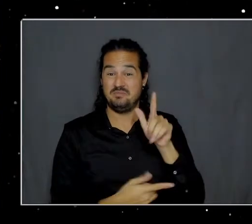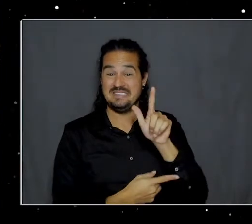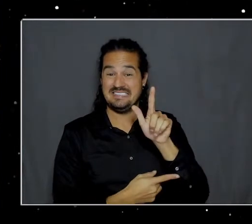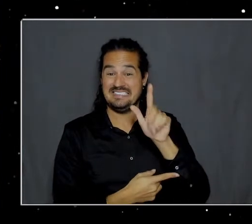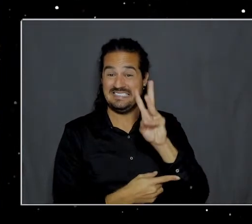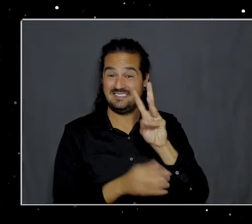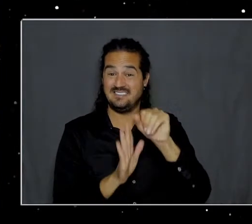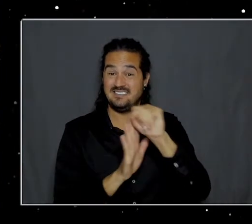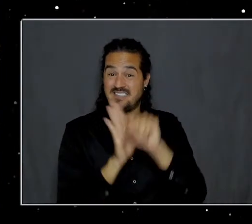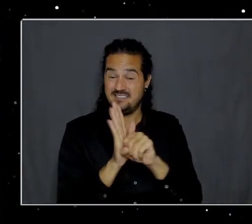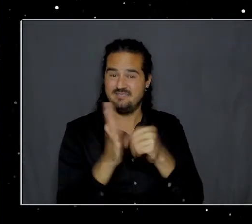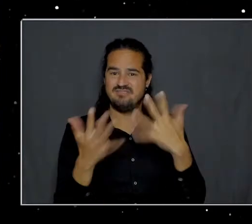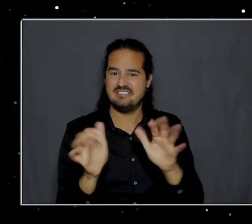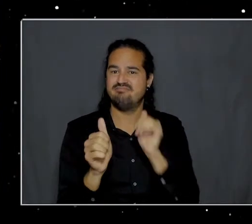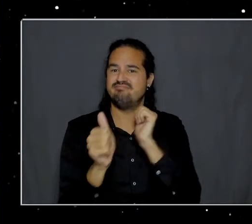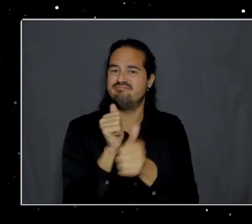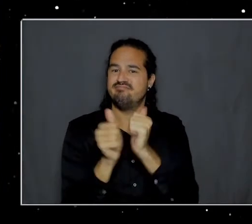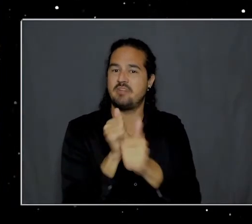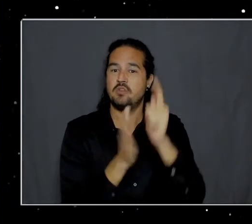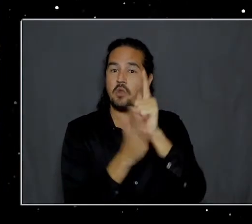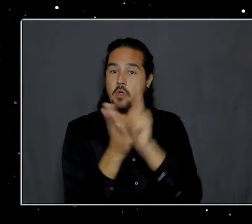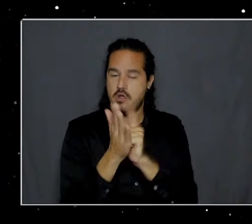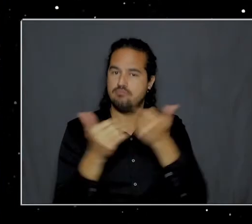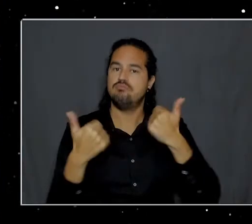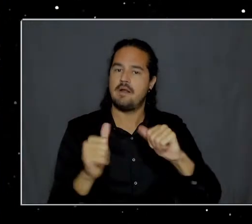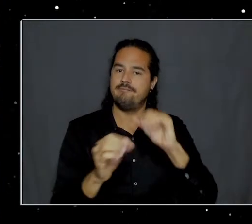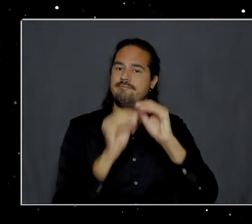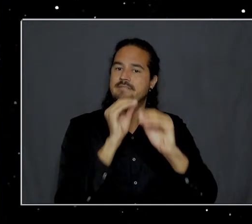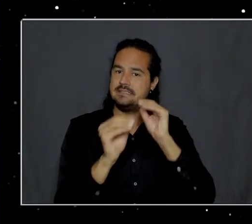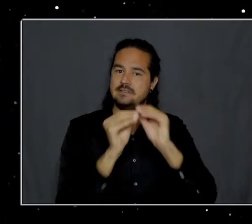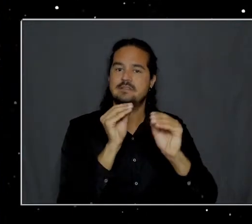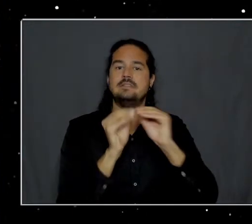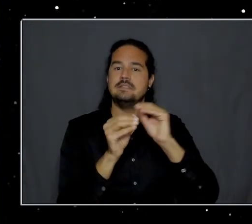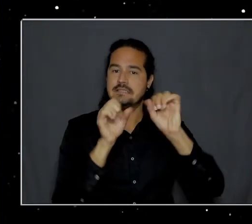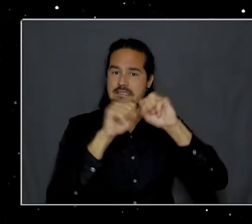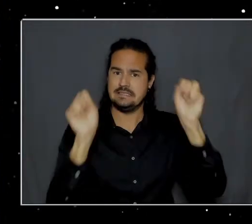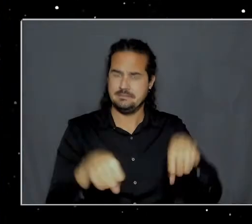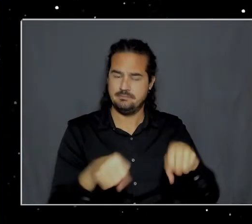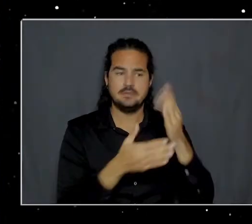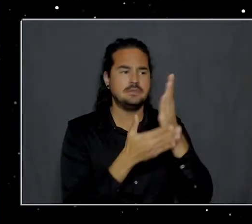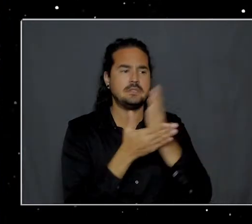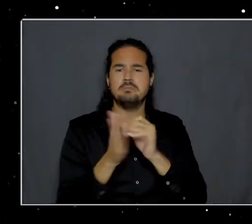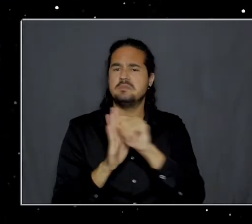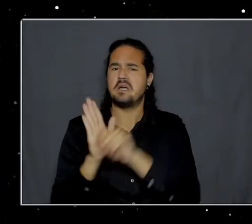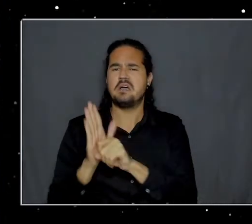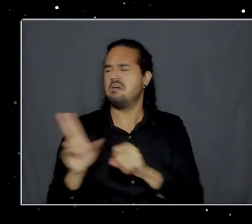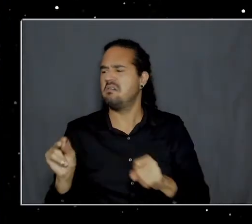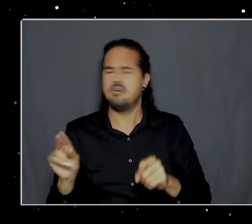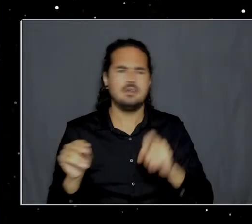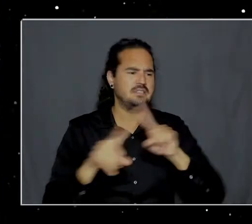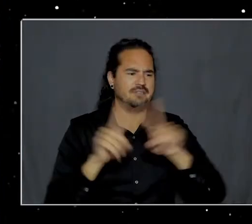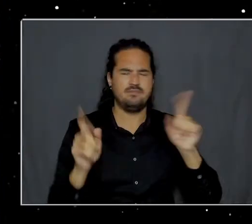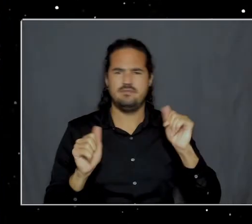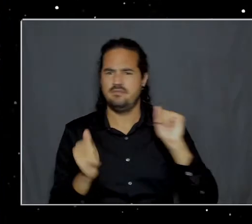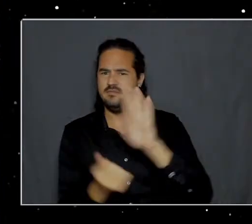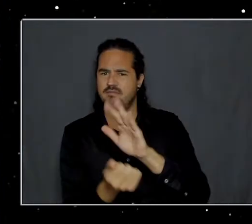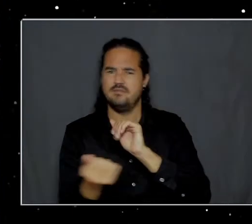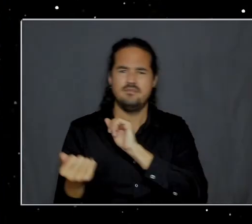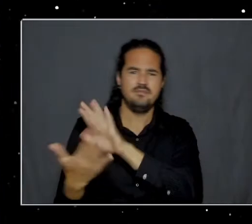SO YOU HAVE THE CONSERVATIVES AND TRUMP PEOPLE SAYING, "THE VOTING SYSTEM IS BROKEN AND THEREFORE WE NEED TO REPAIR IT."